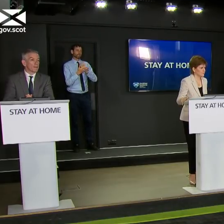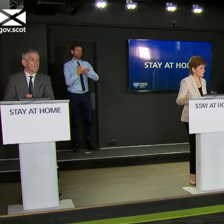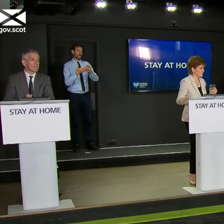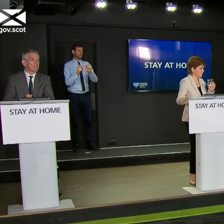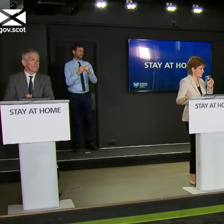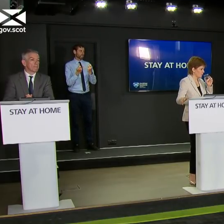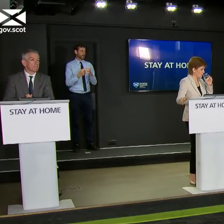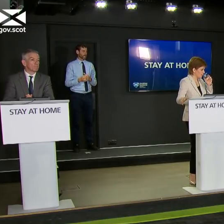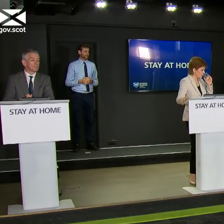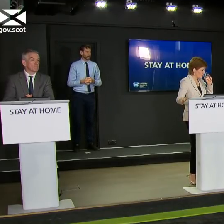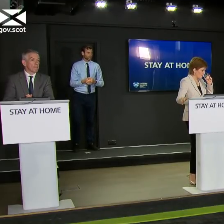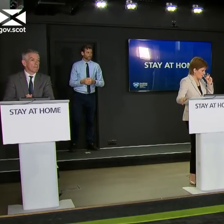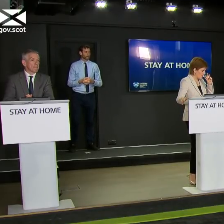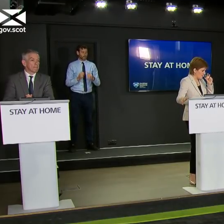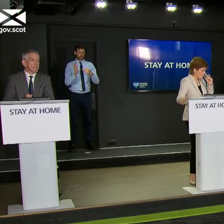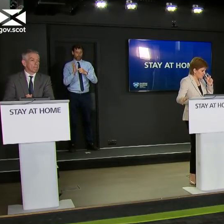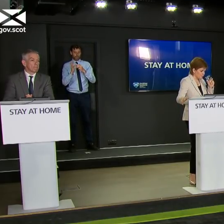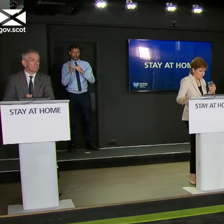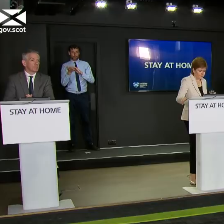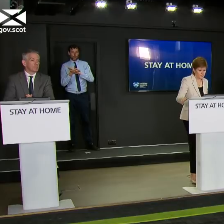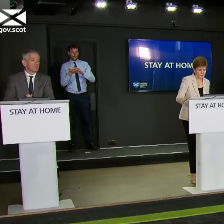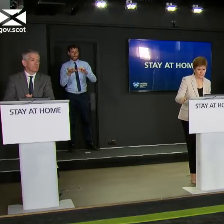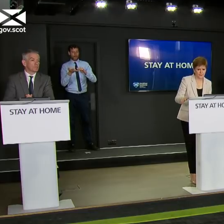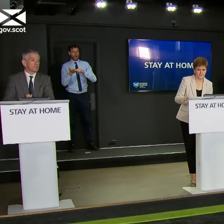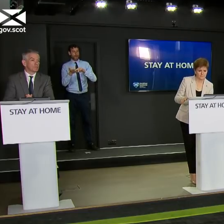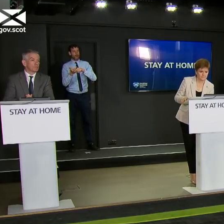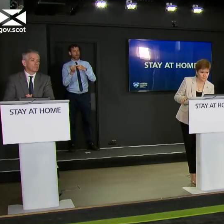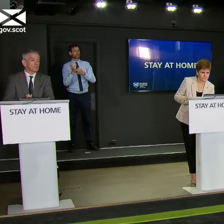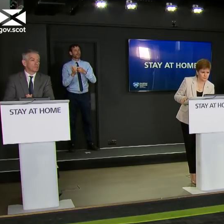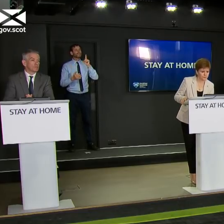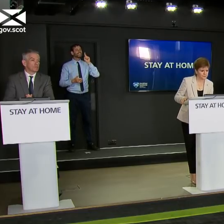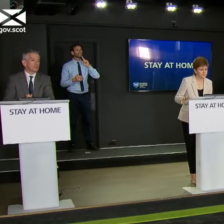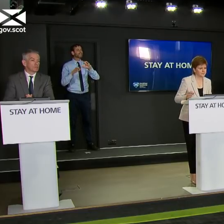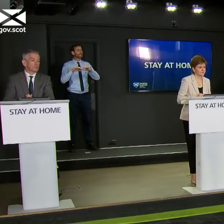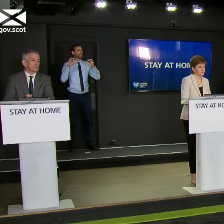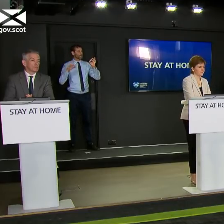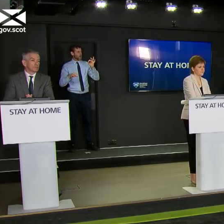Sir Tom Hunter yesterday called for the two-metre rule to be reviewed straightaway. He warned